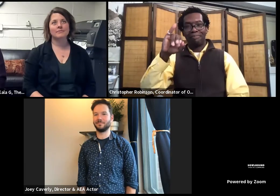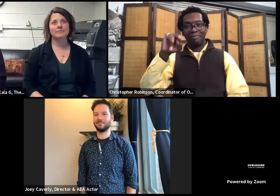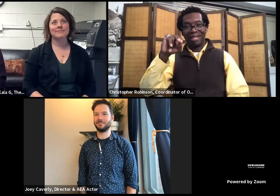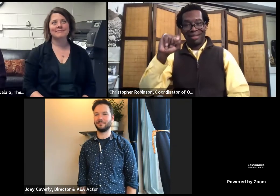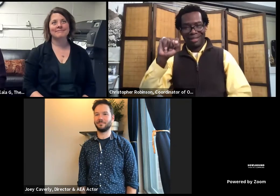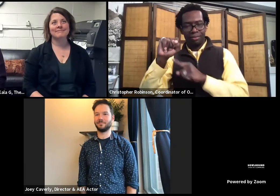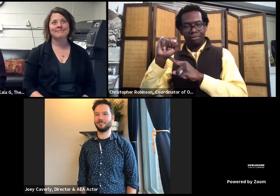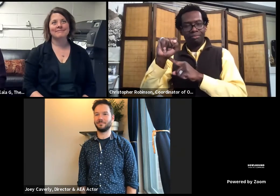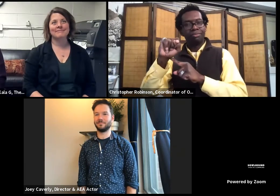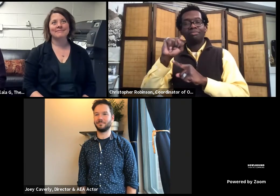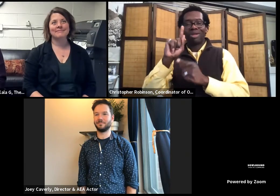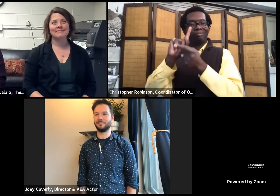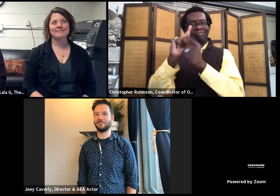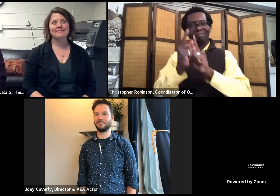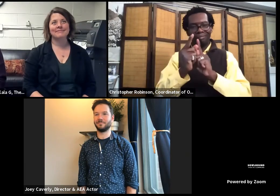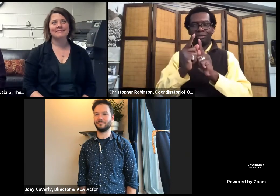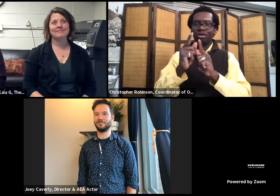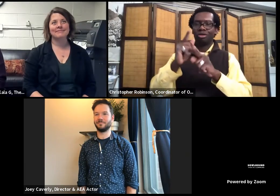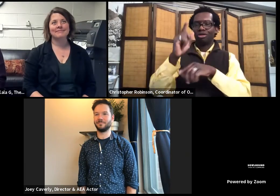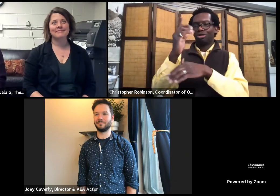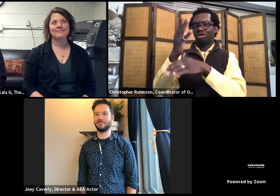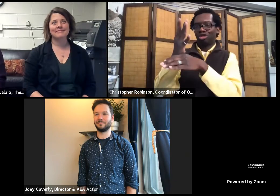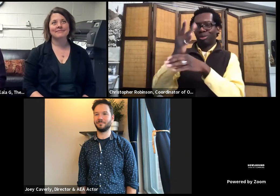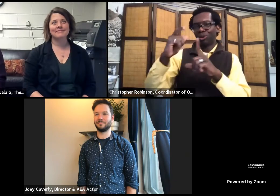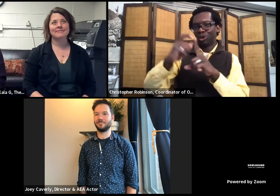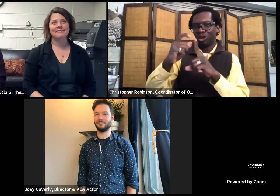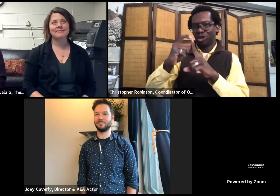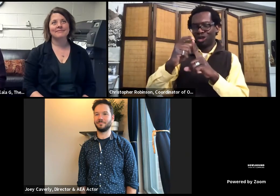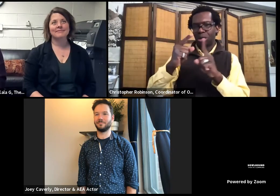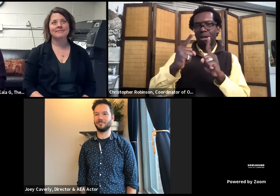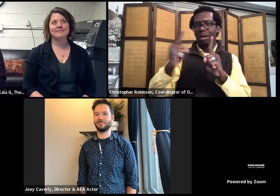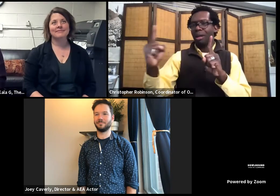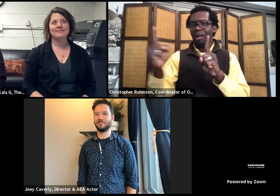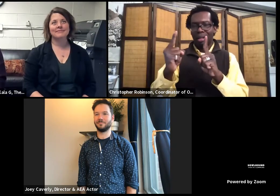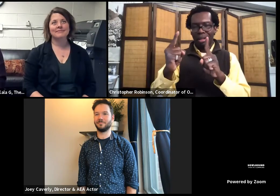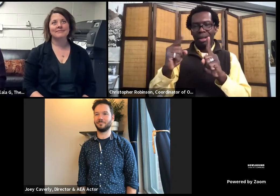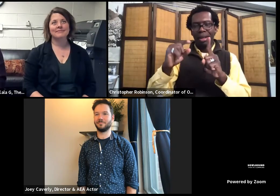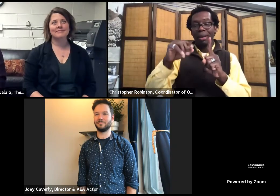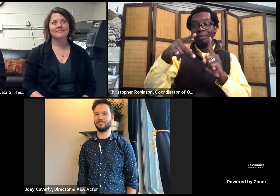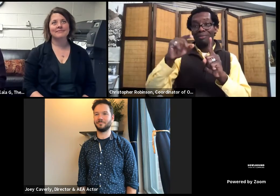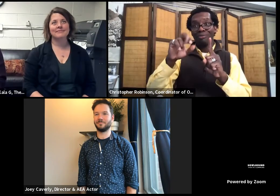It used to be called Pfefferminz and it became, used the word, the German word for peppermints,